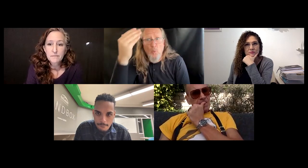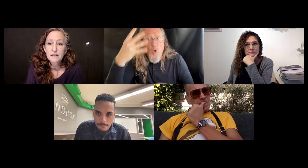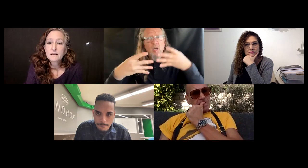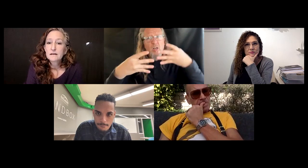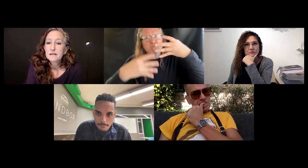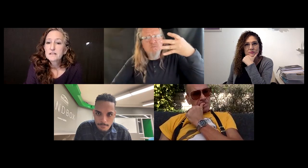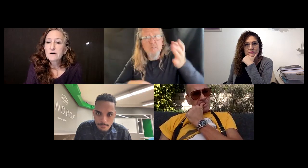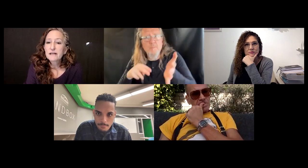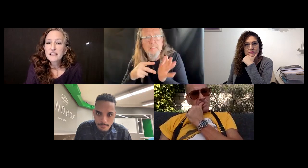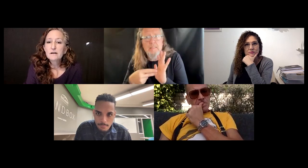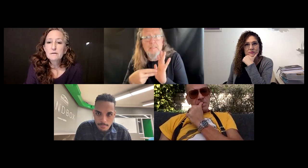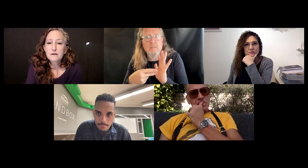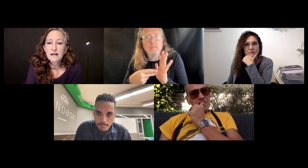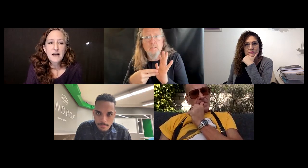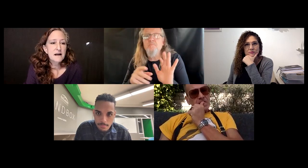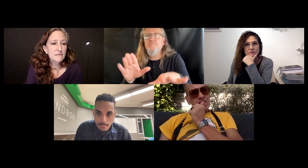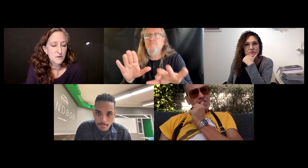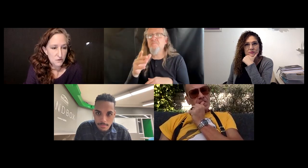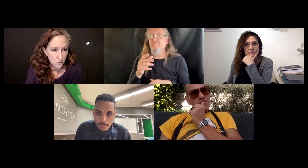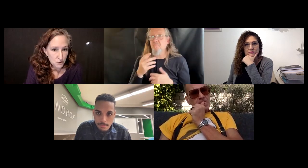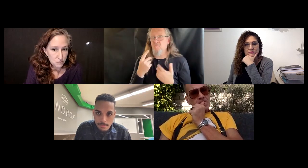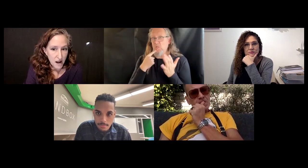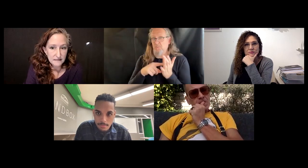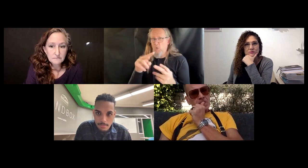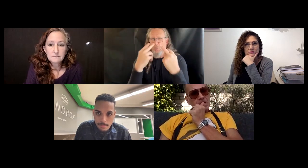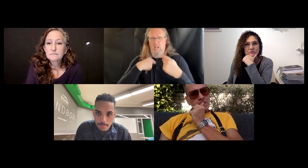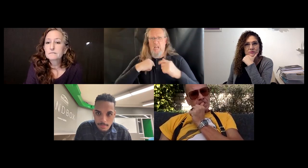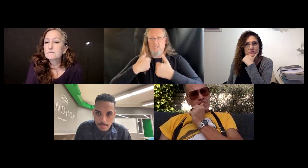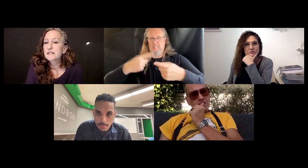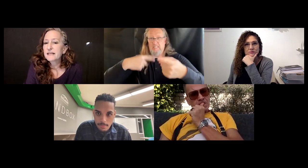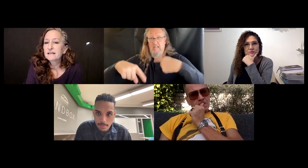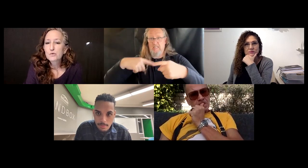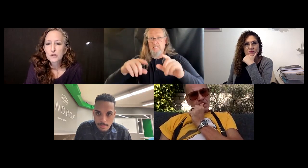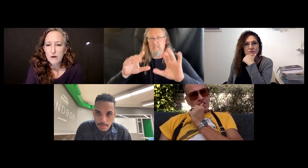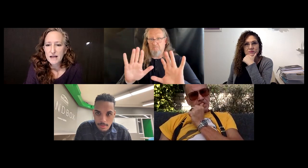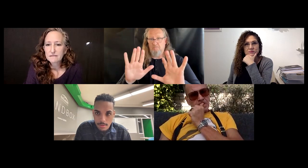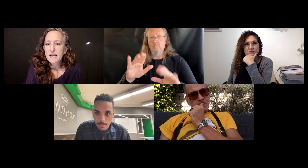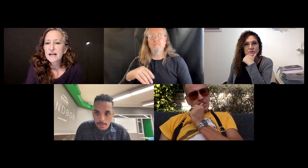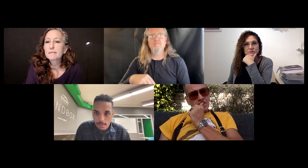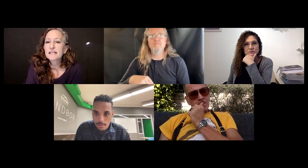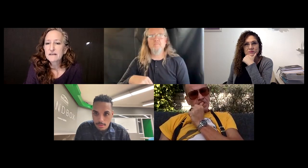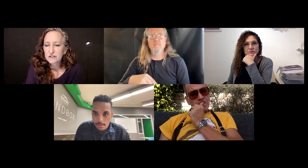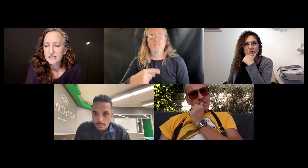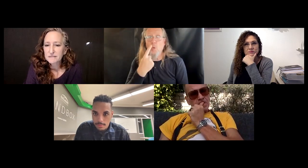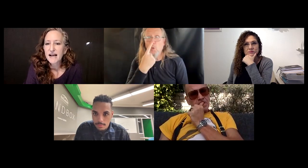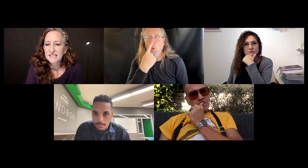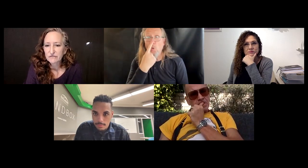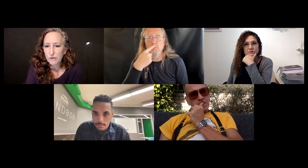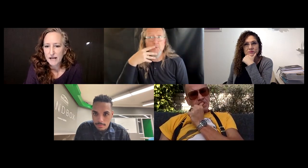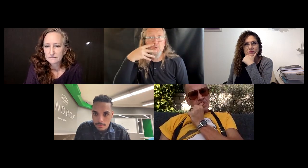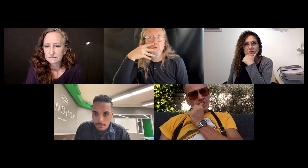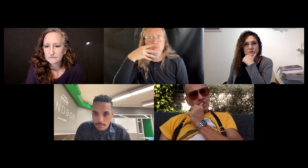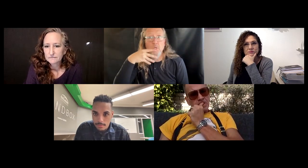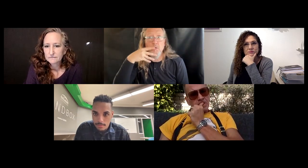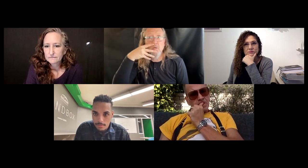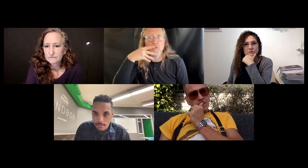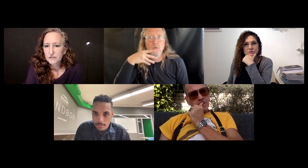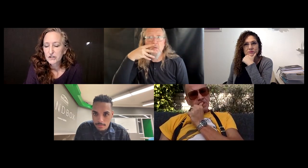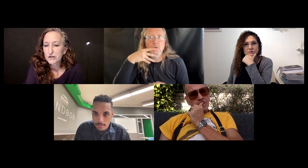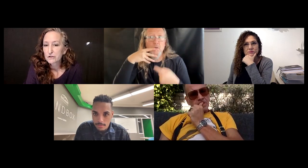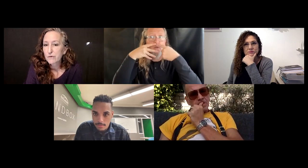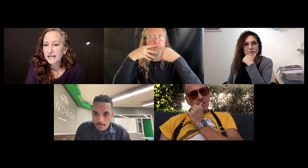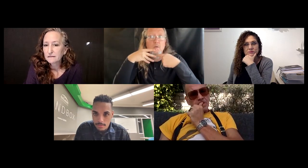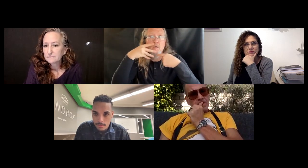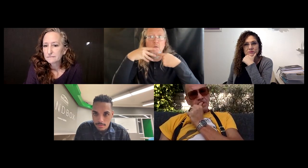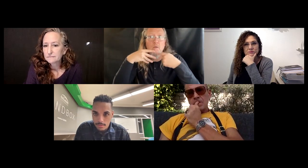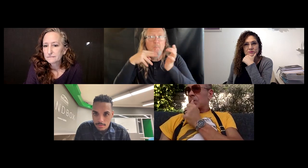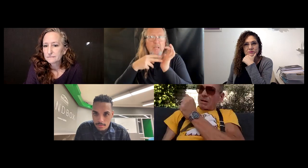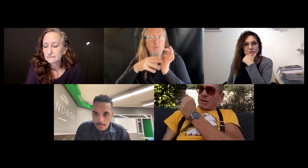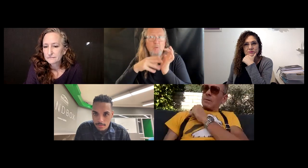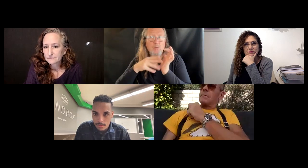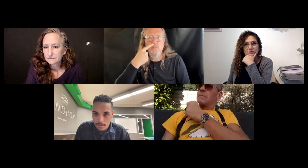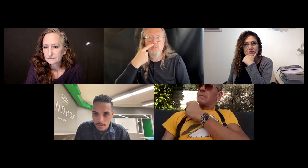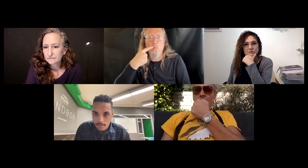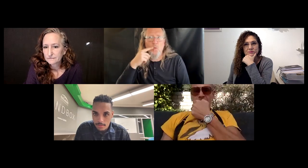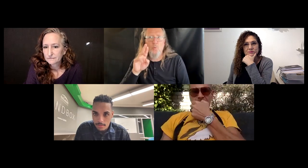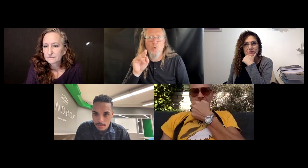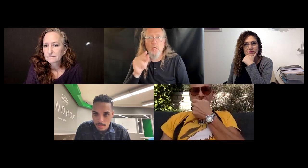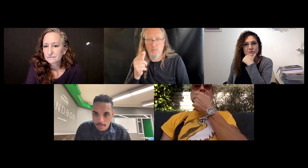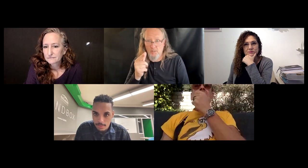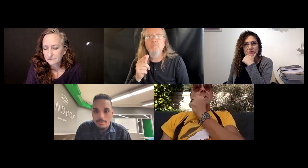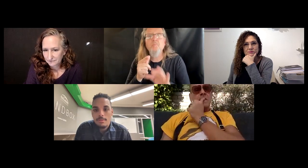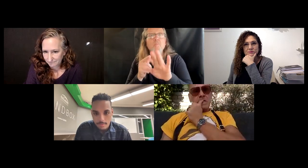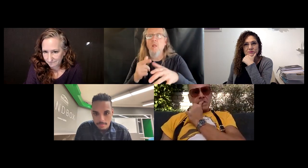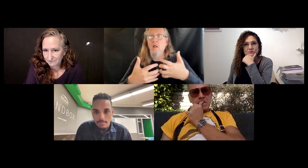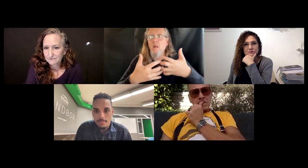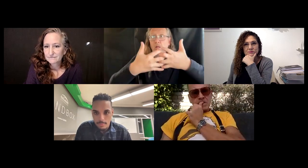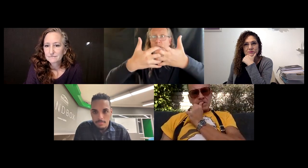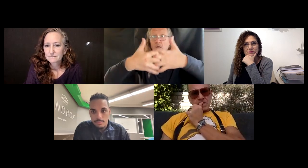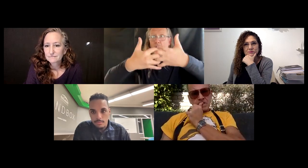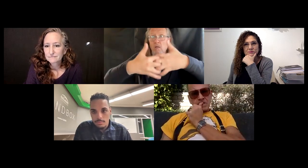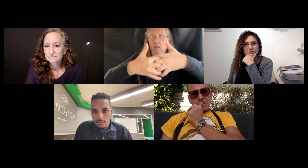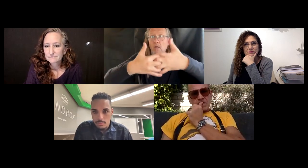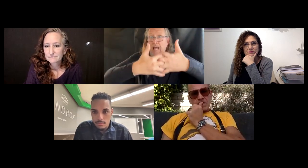So here the word run, English word run, and I'm gonna give you some signs for run, Is your nose running?